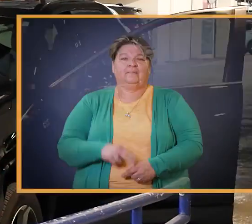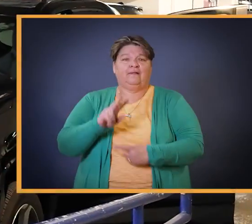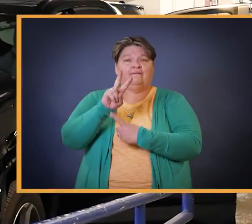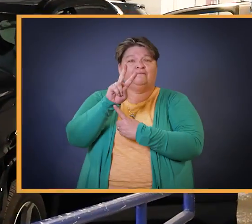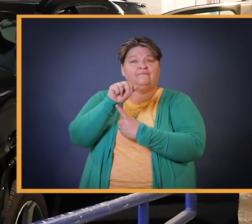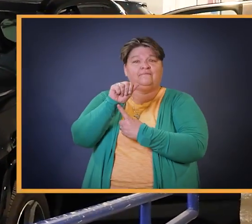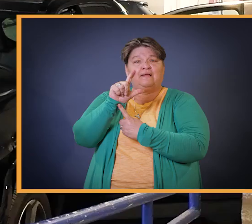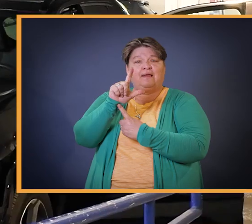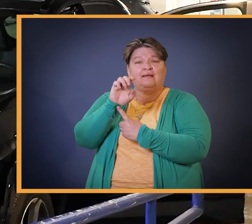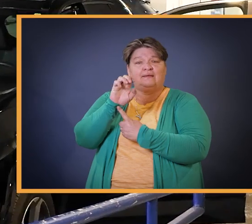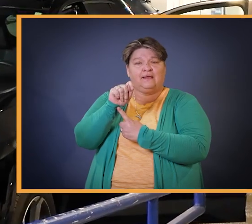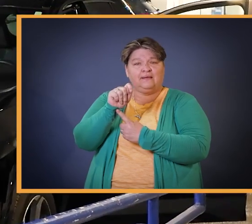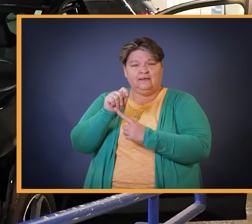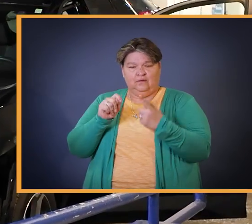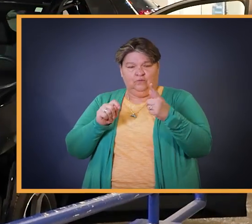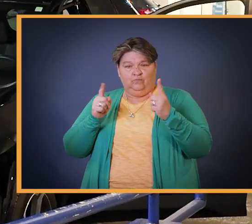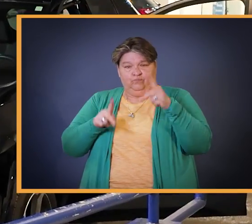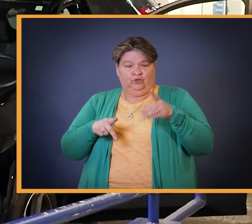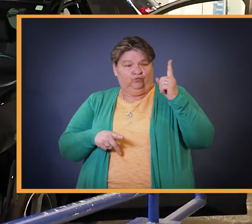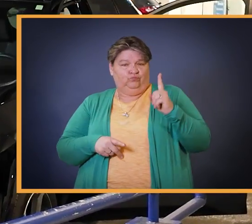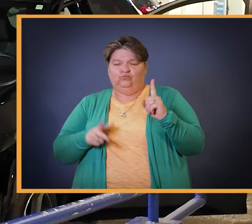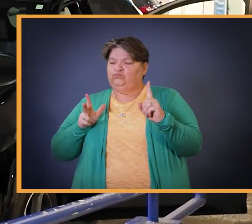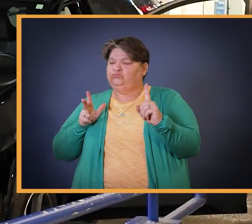The attendant will bring your car to you.